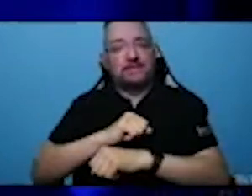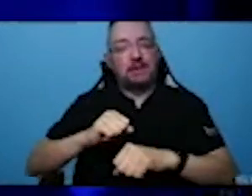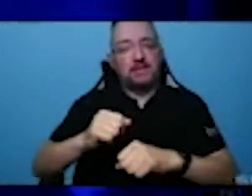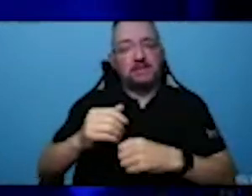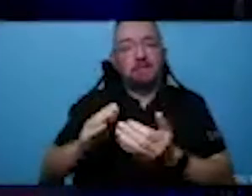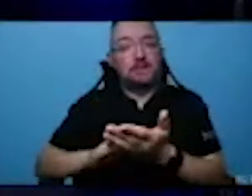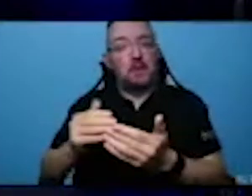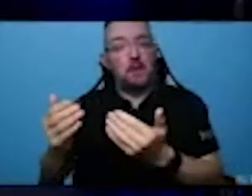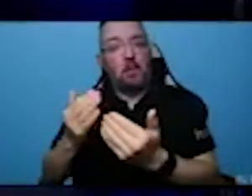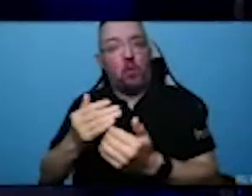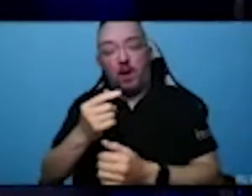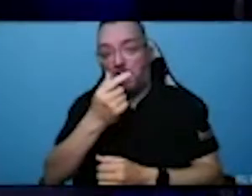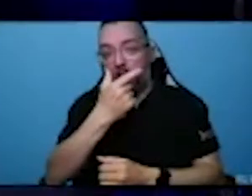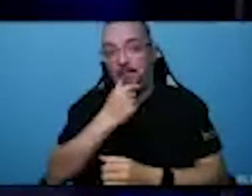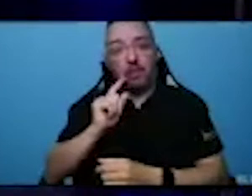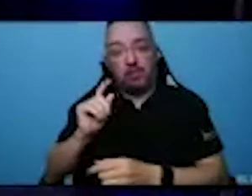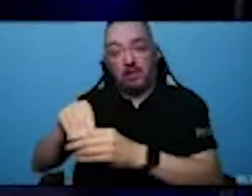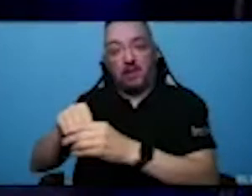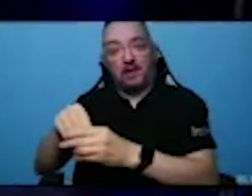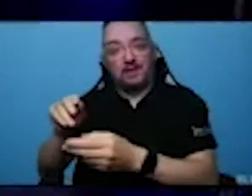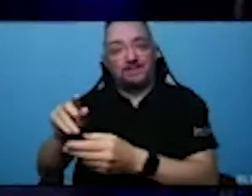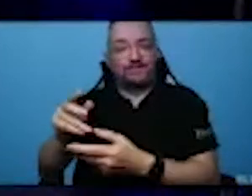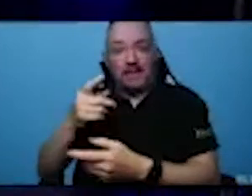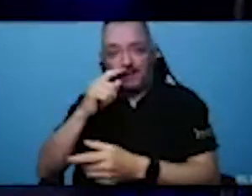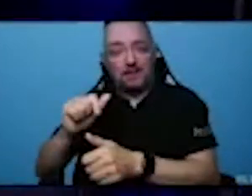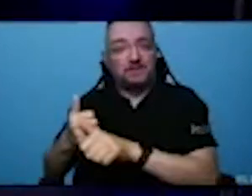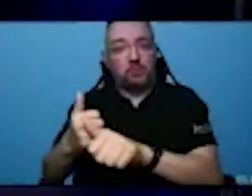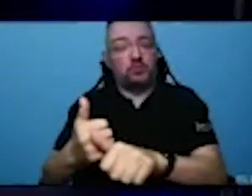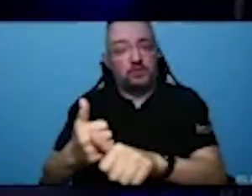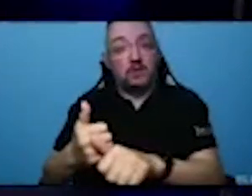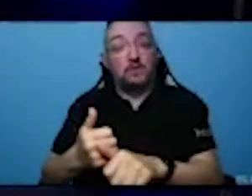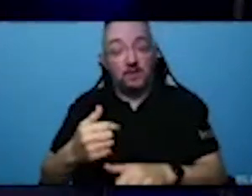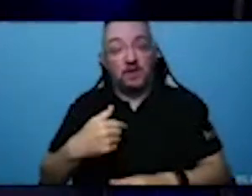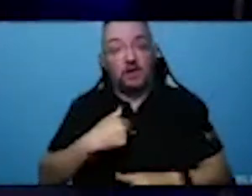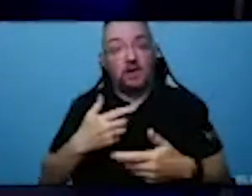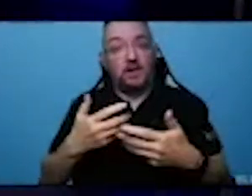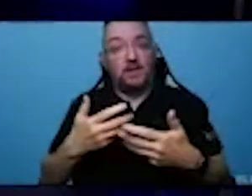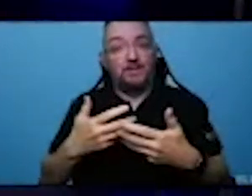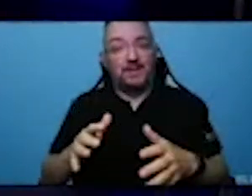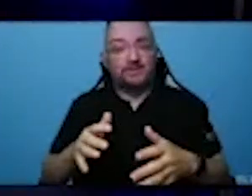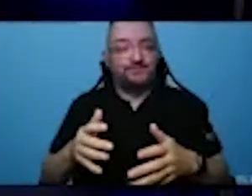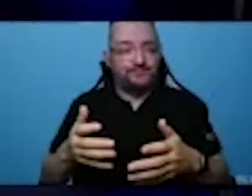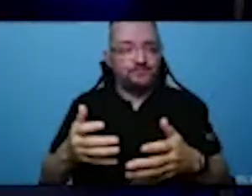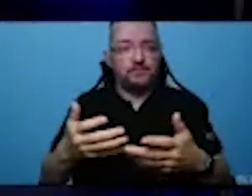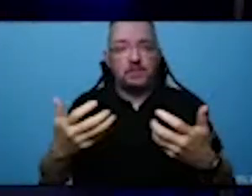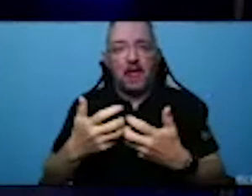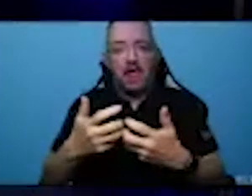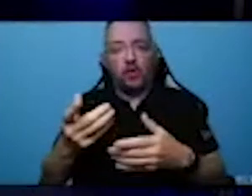um, what we've done through - perhaps done through, um, drive economic efficiency into our system, is that